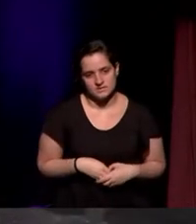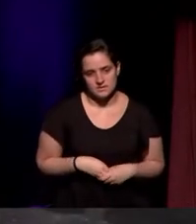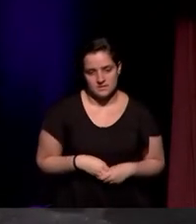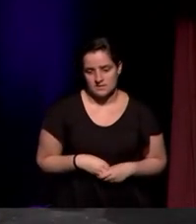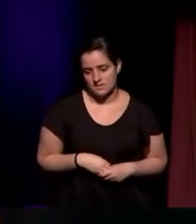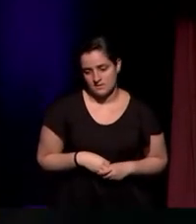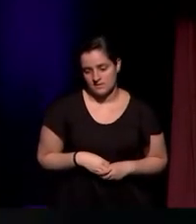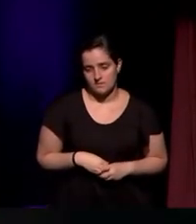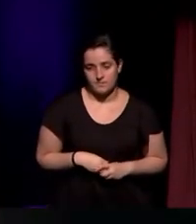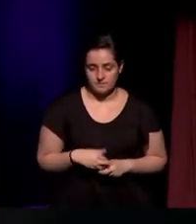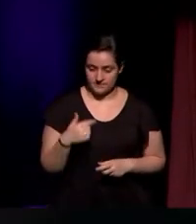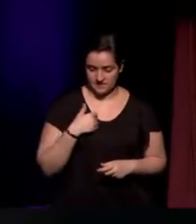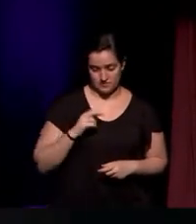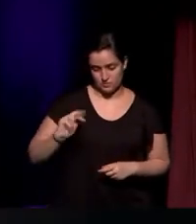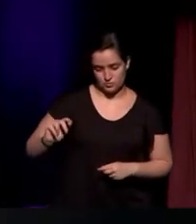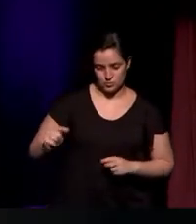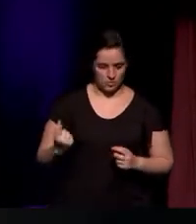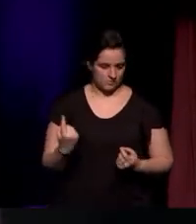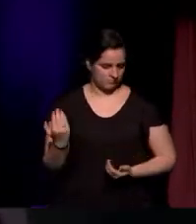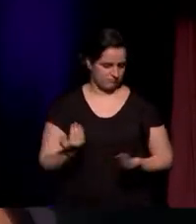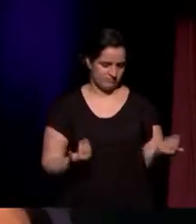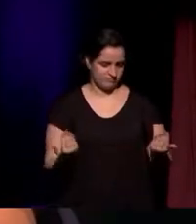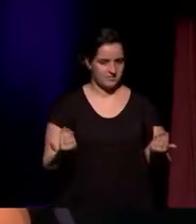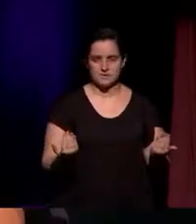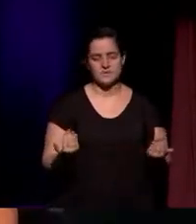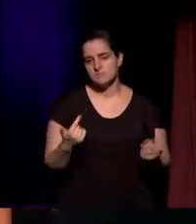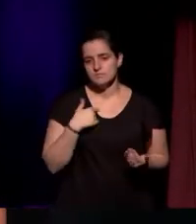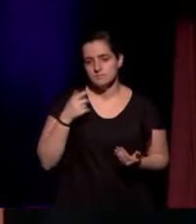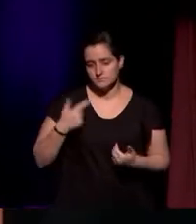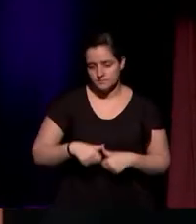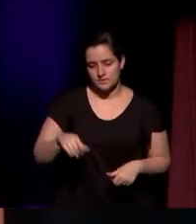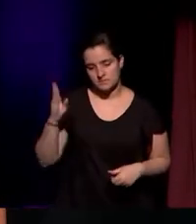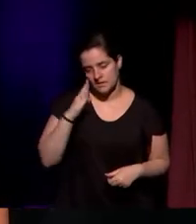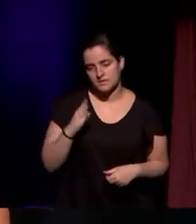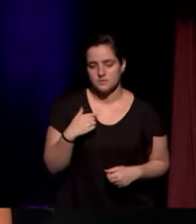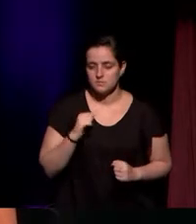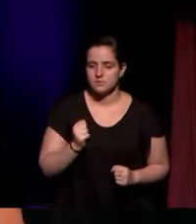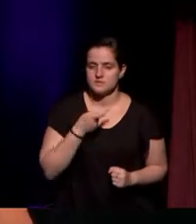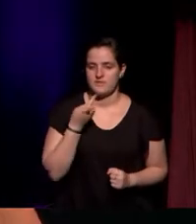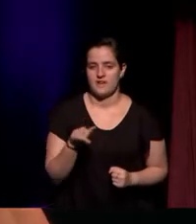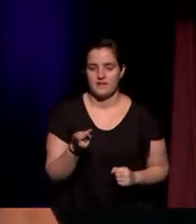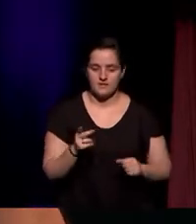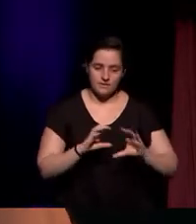I'm in Brazil, I can speak happens both in the Christian community,